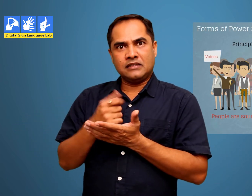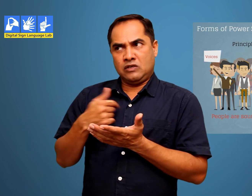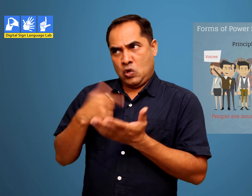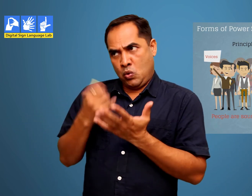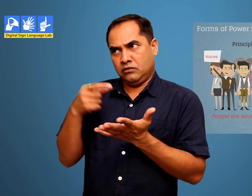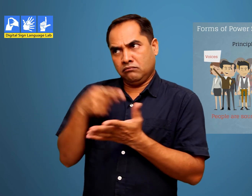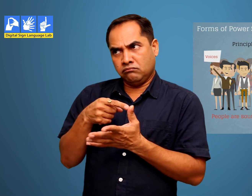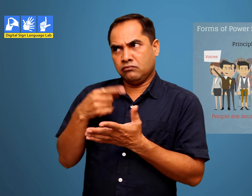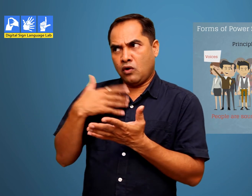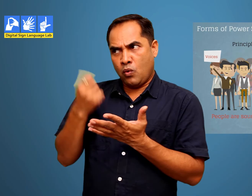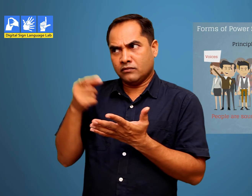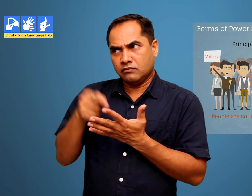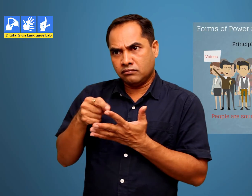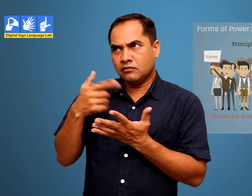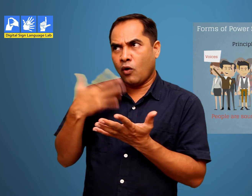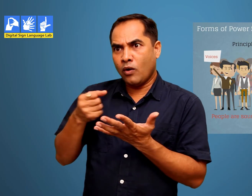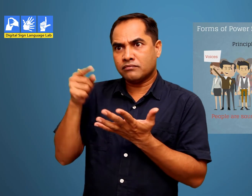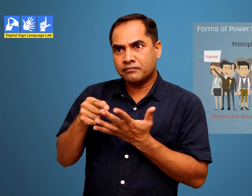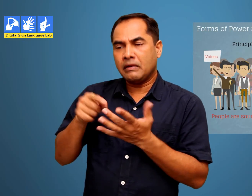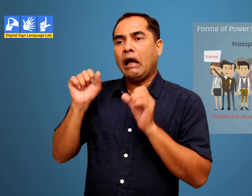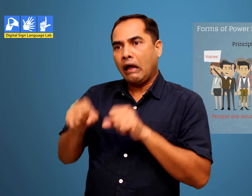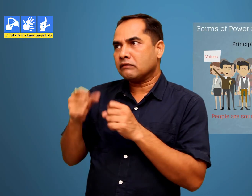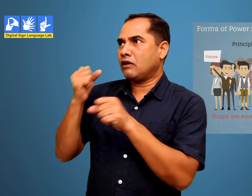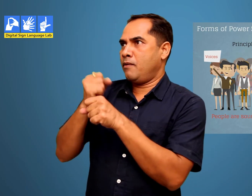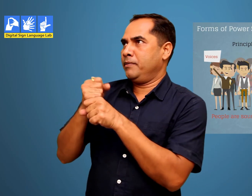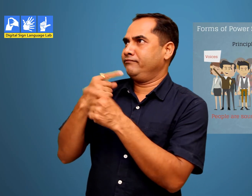citizens participate in the system.